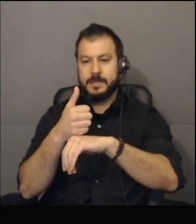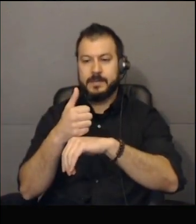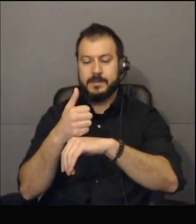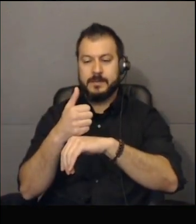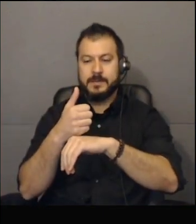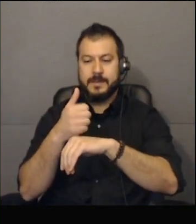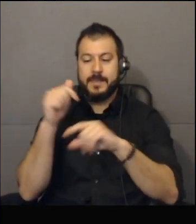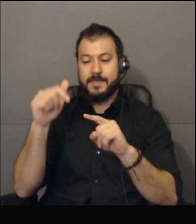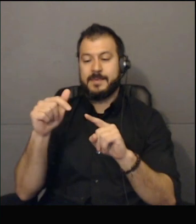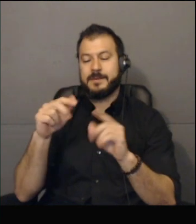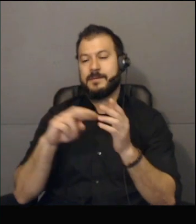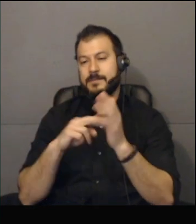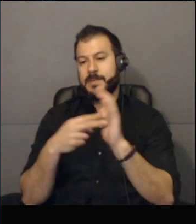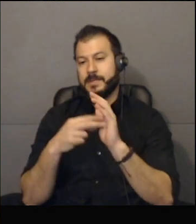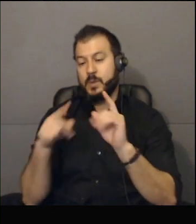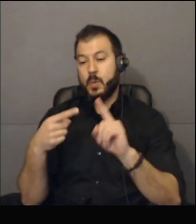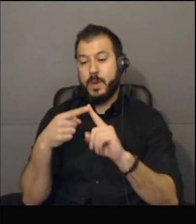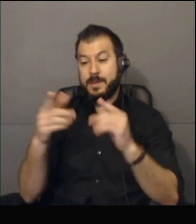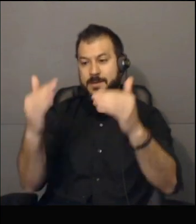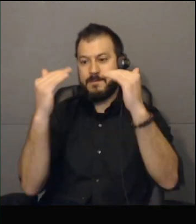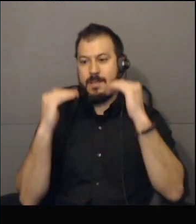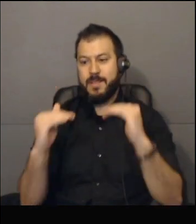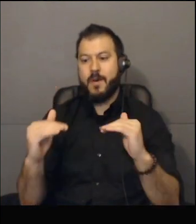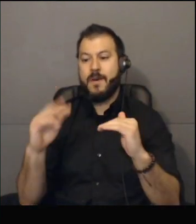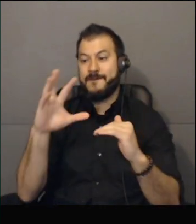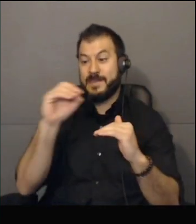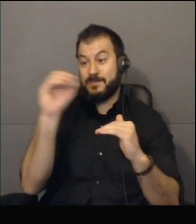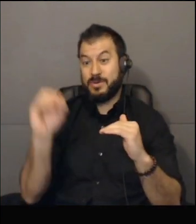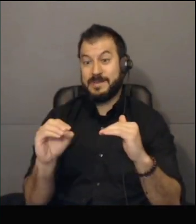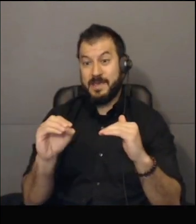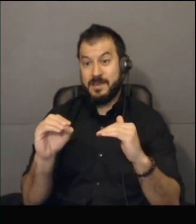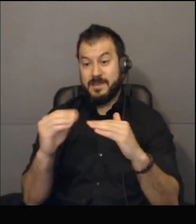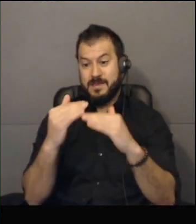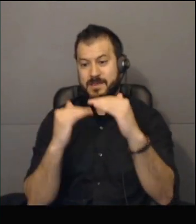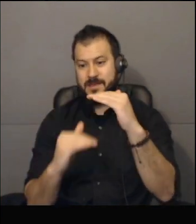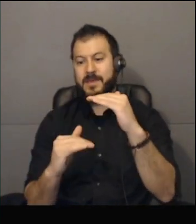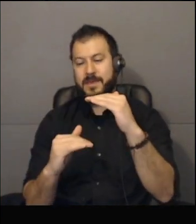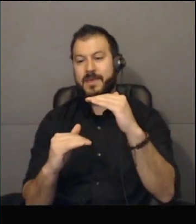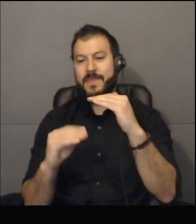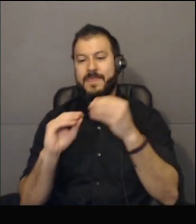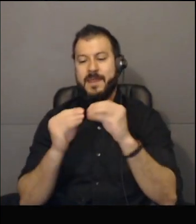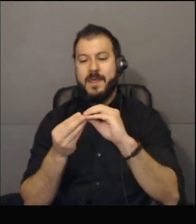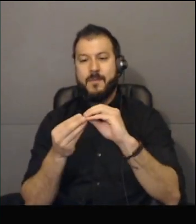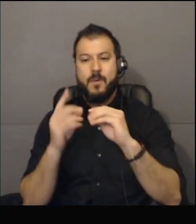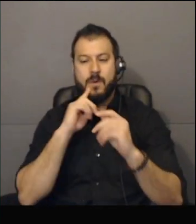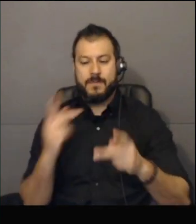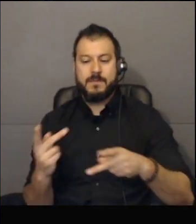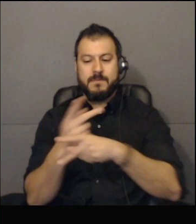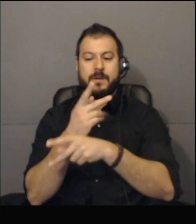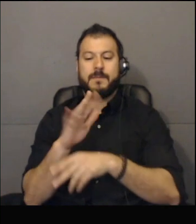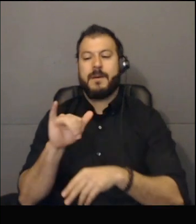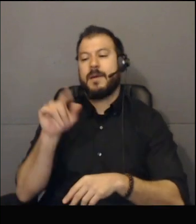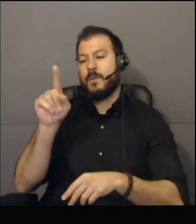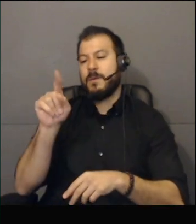So for example, this means that when our standby drops below 50% are standing by number, will be multiplied by 1.5 when